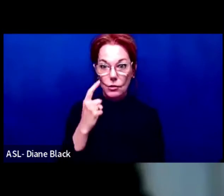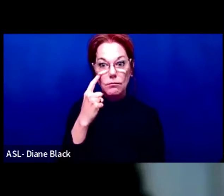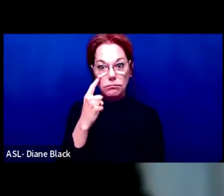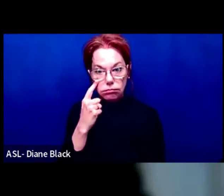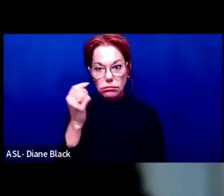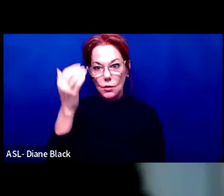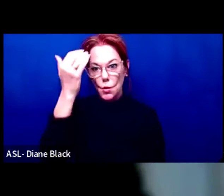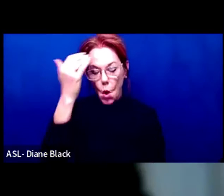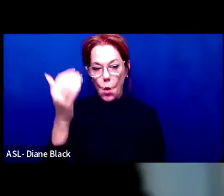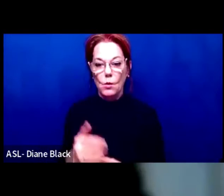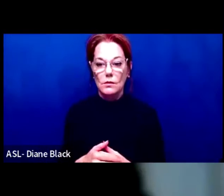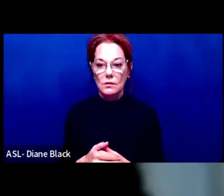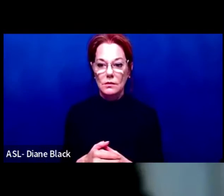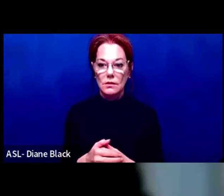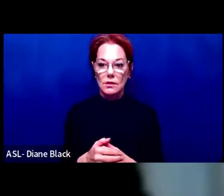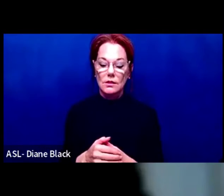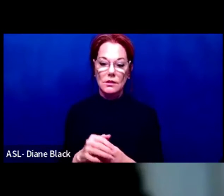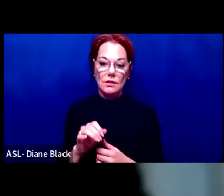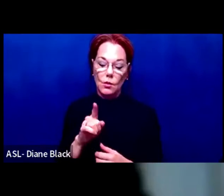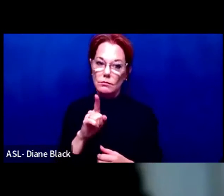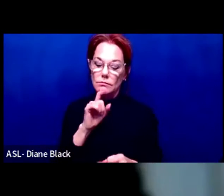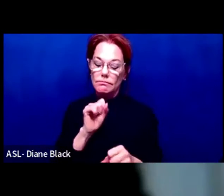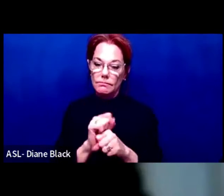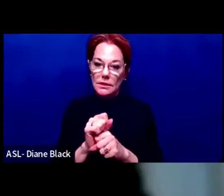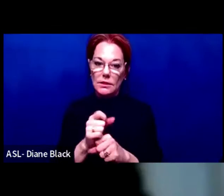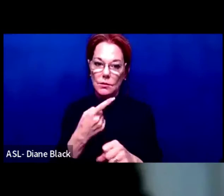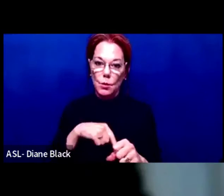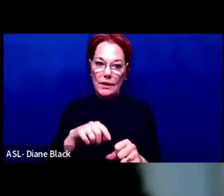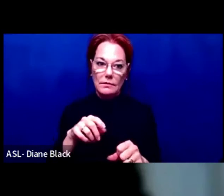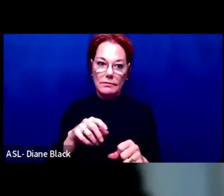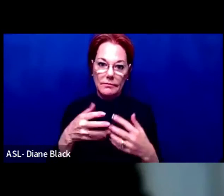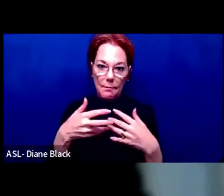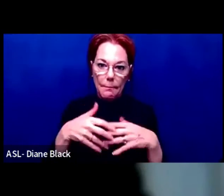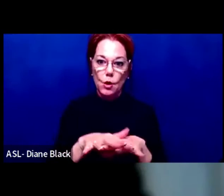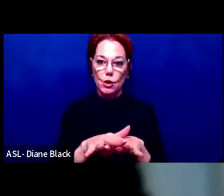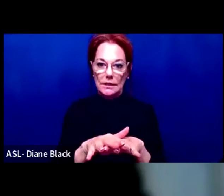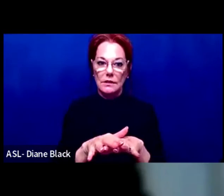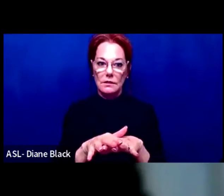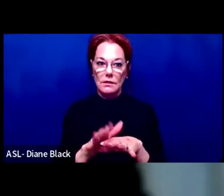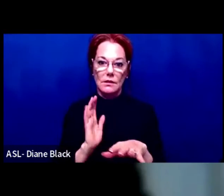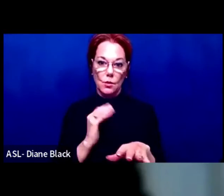that definitely is his was emerged through our work that we're also flagging for, for the field.